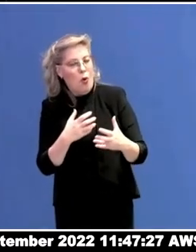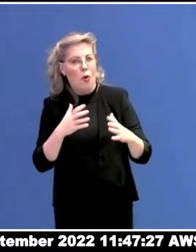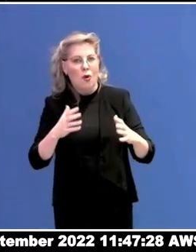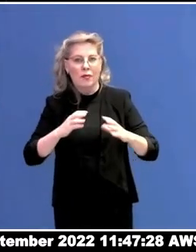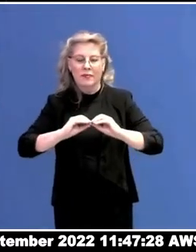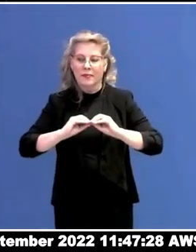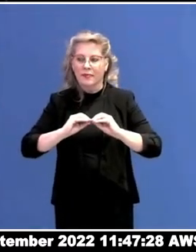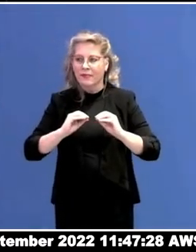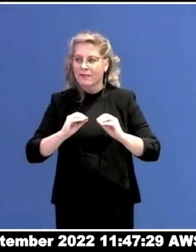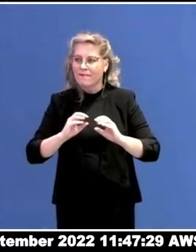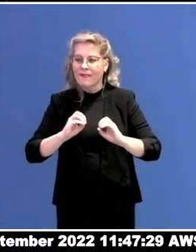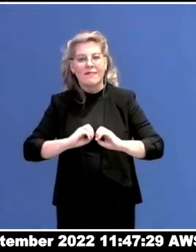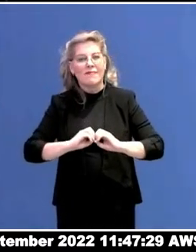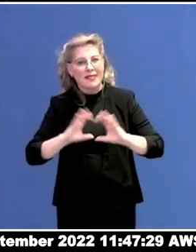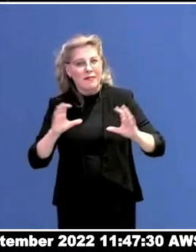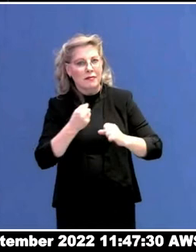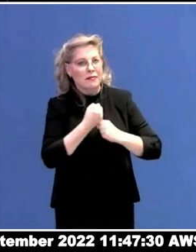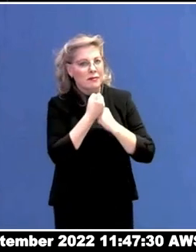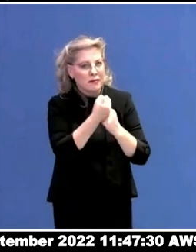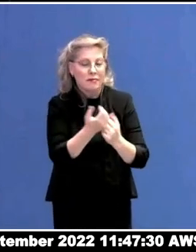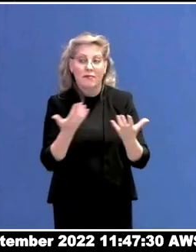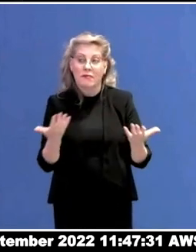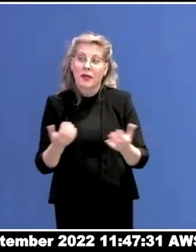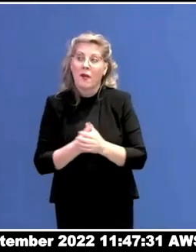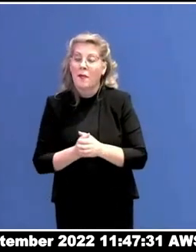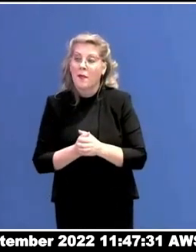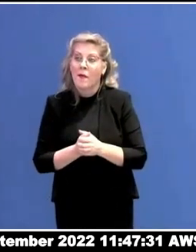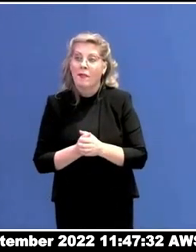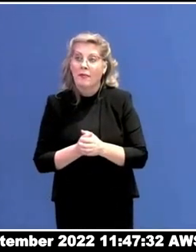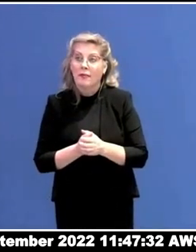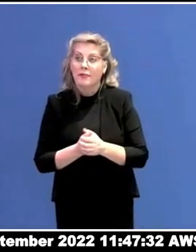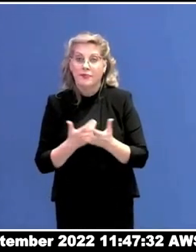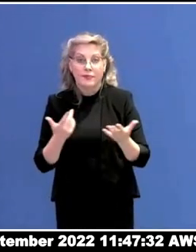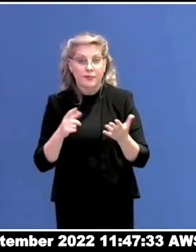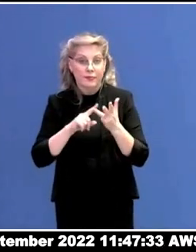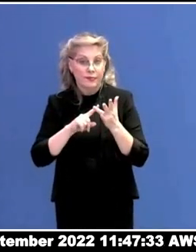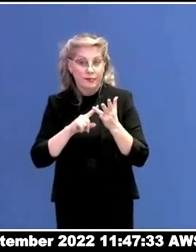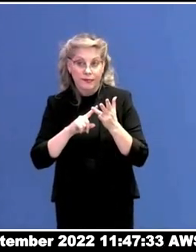But in terms of the outcomes, yes, the prison system, the people that we come into contact